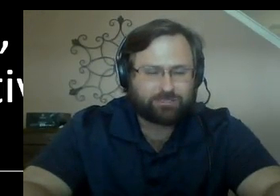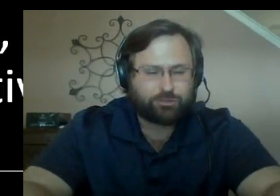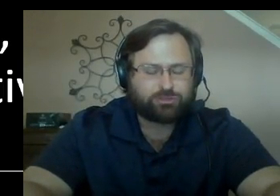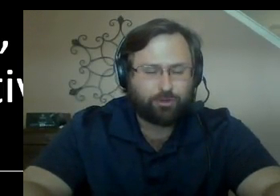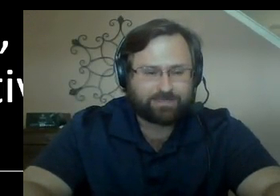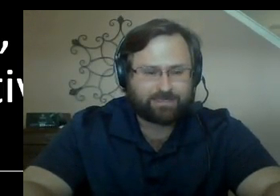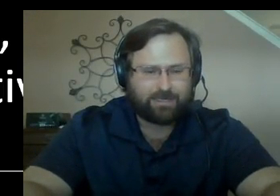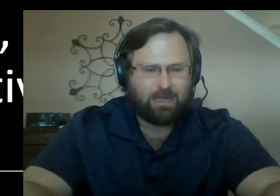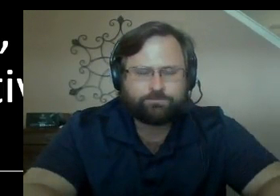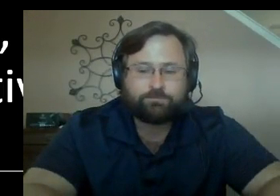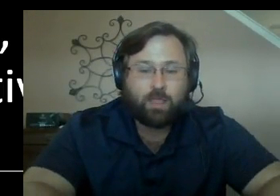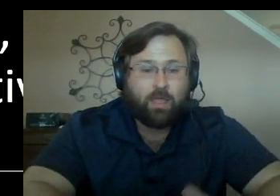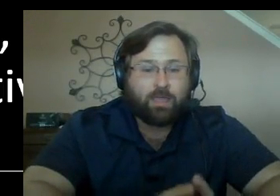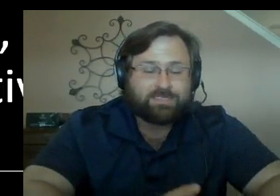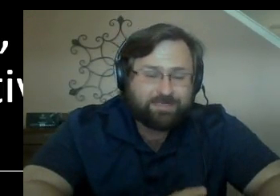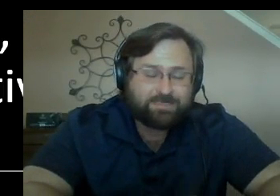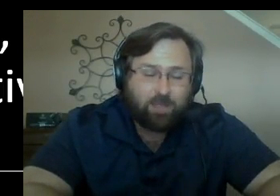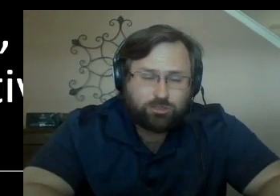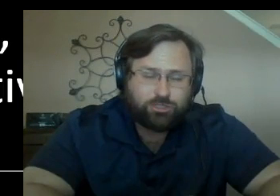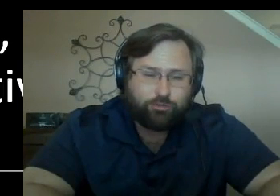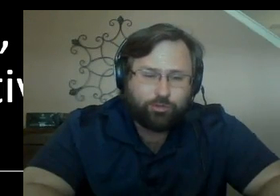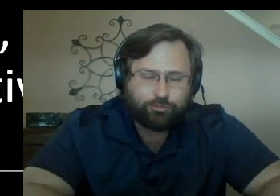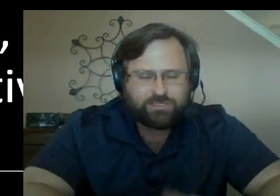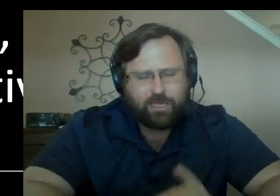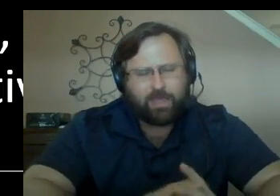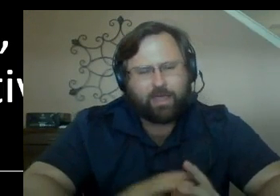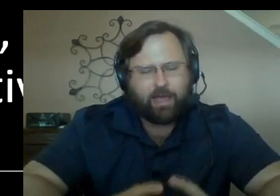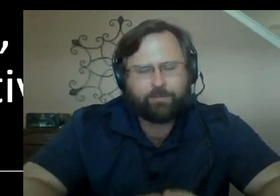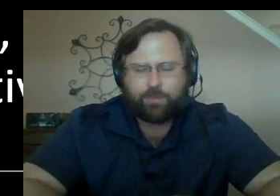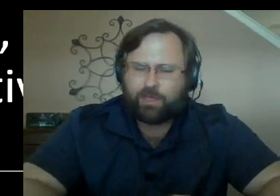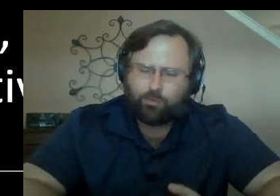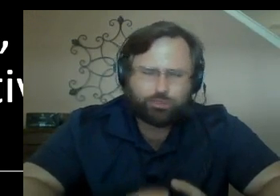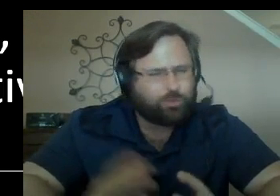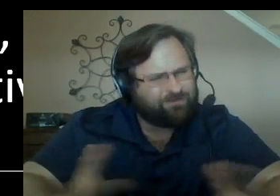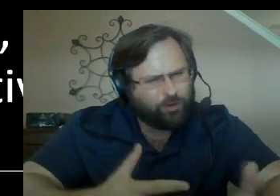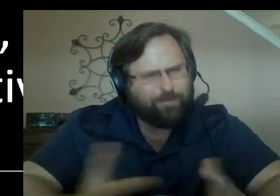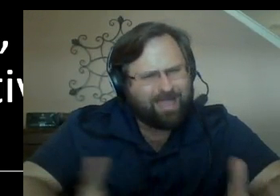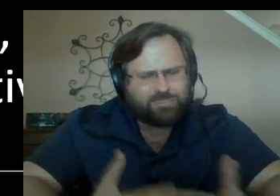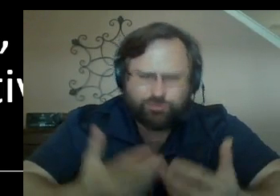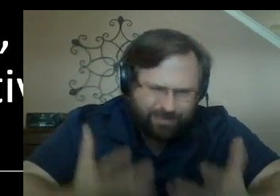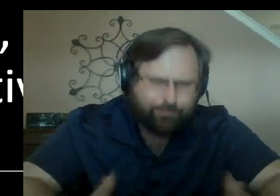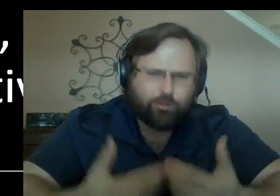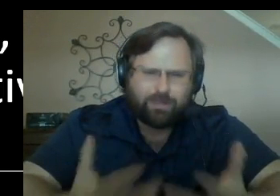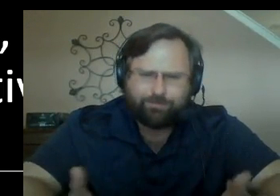action or surrogacy space is also used in order to refer back to people and